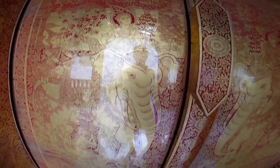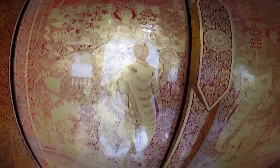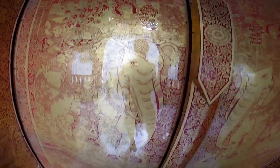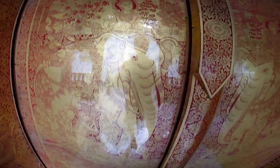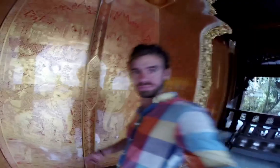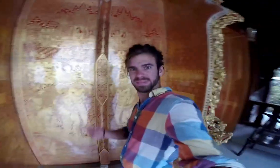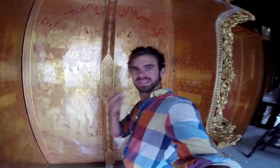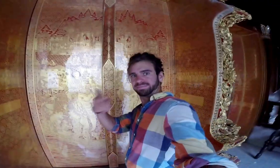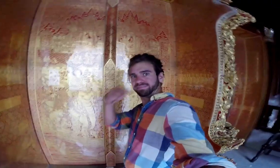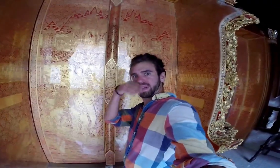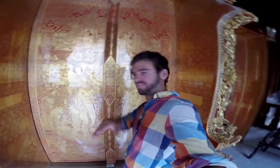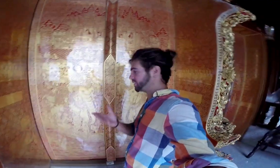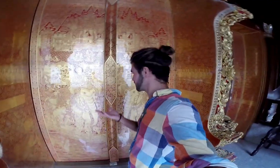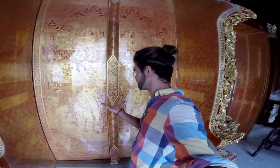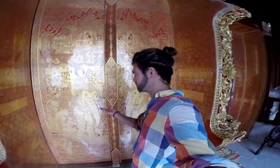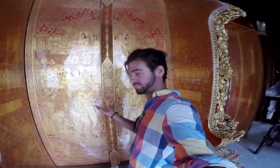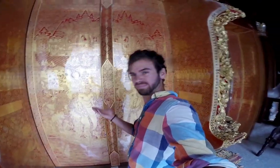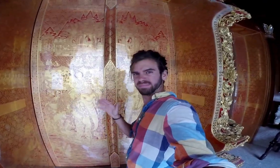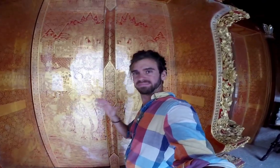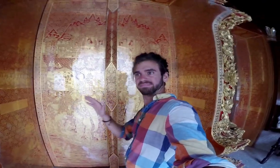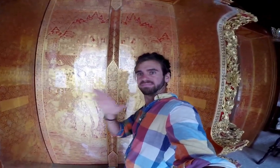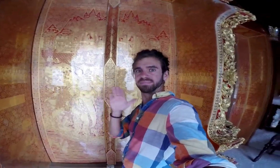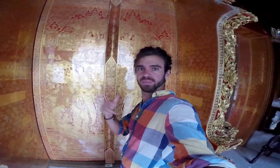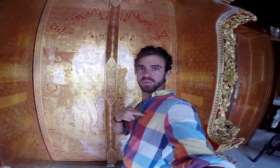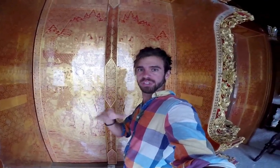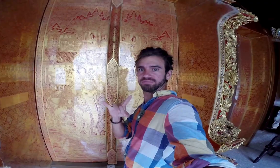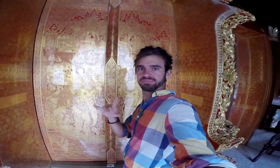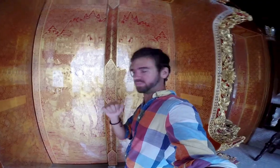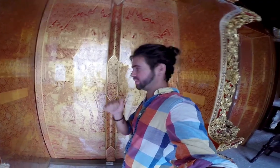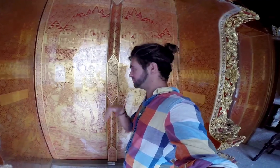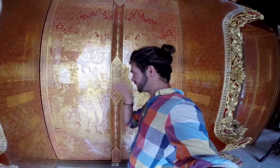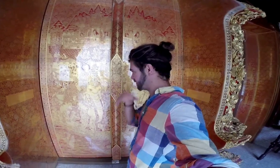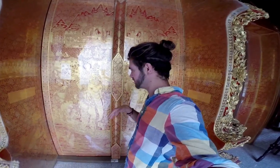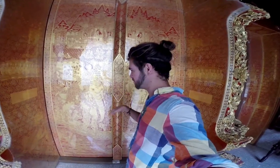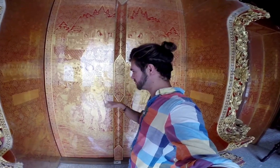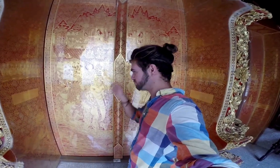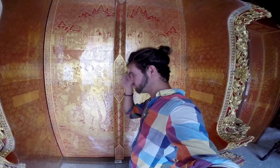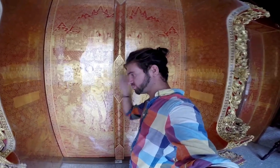See, there are elephants on this. They tend to have decors that had to do with Elephants.